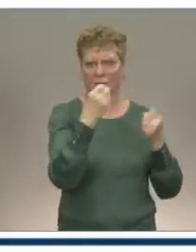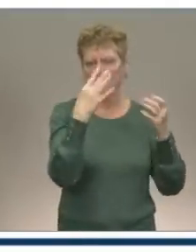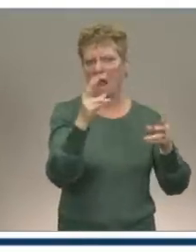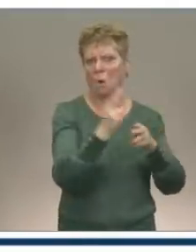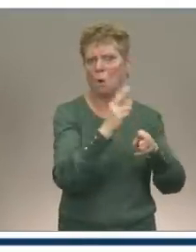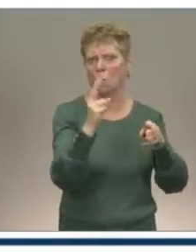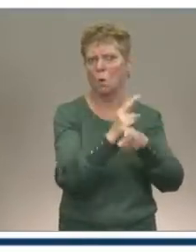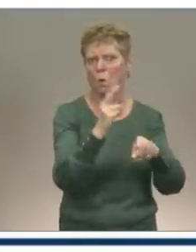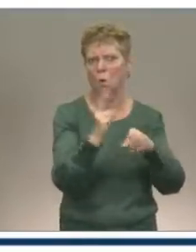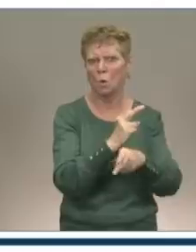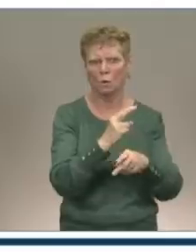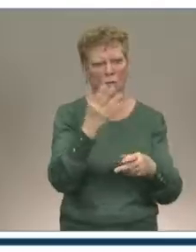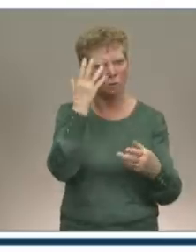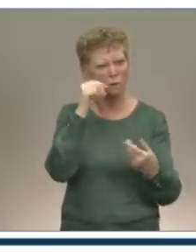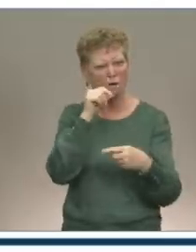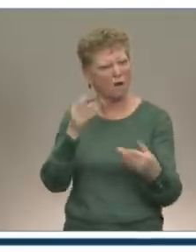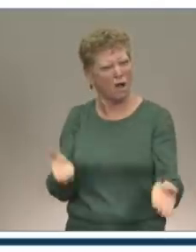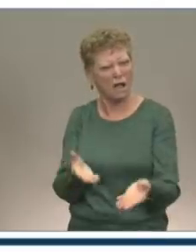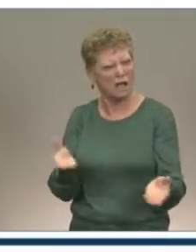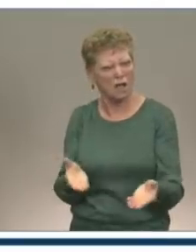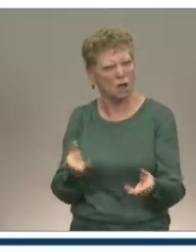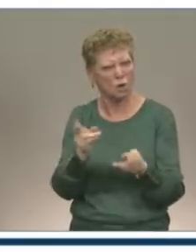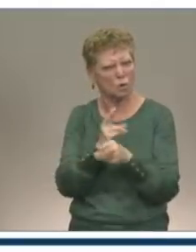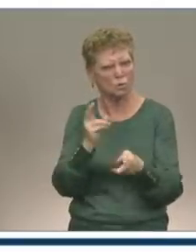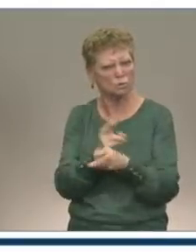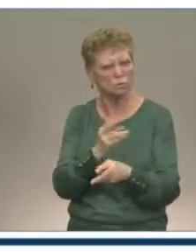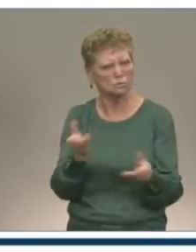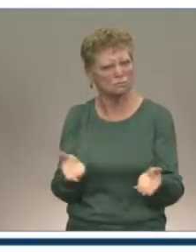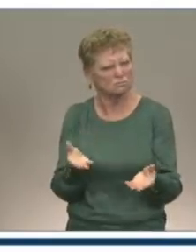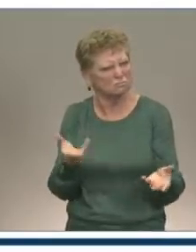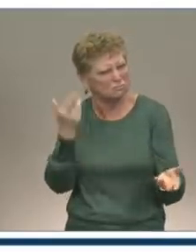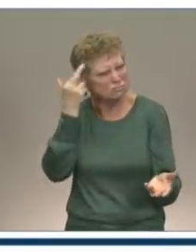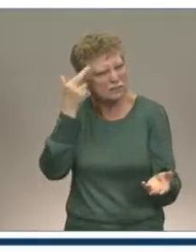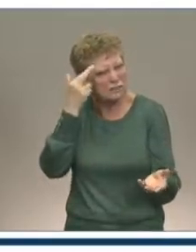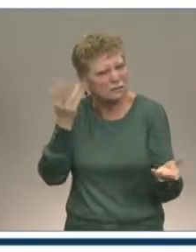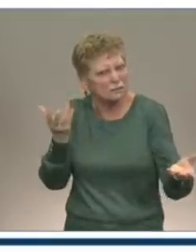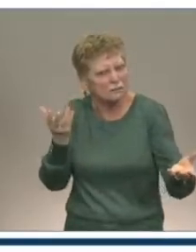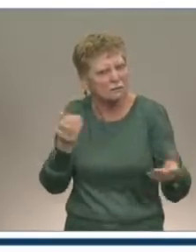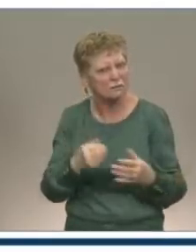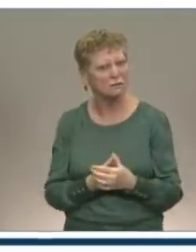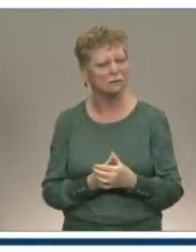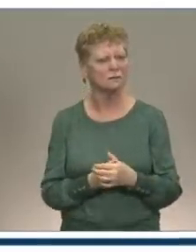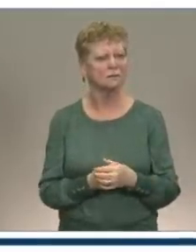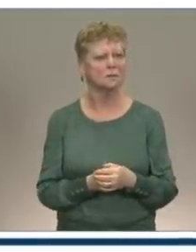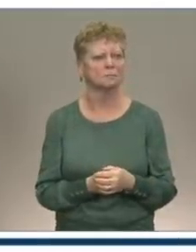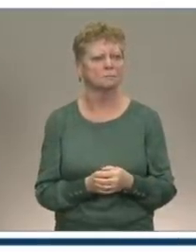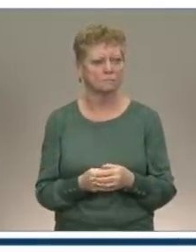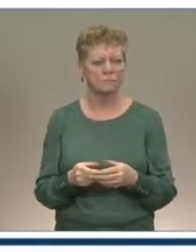why there's not uptake in nova scotia compared to other places so like we've been that we have